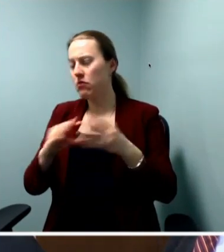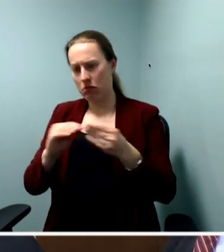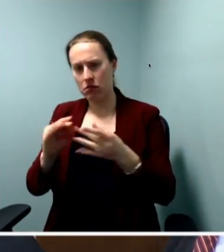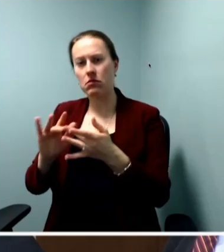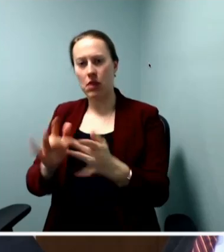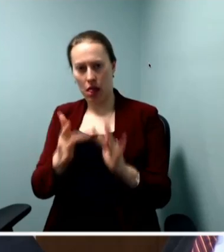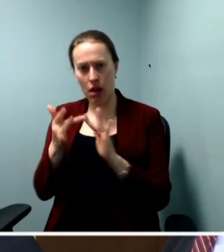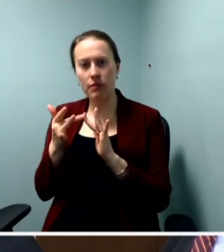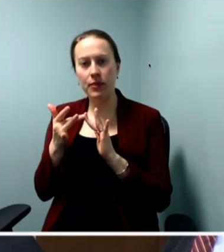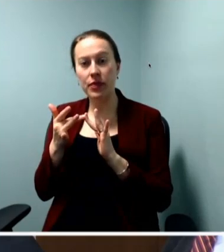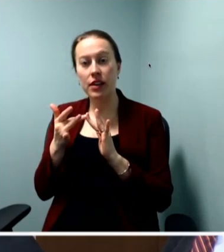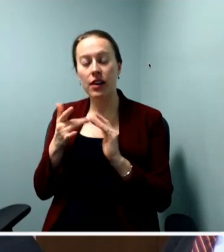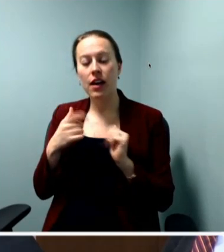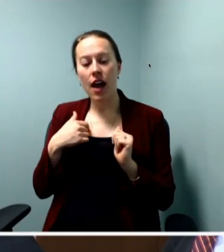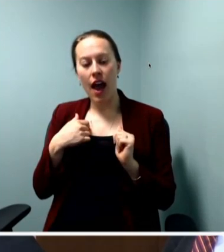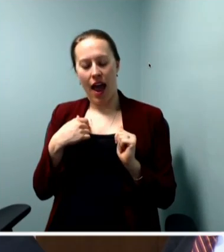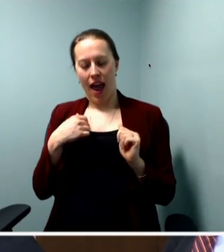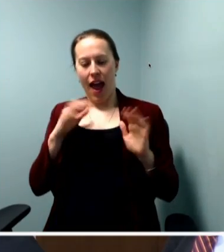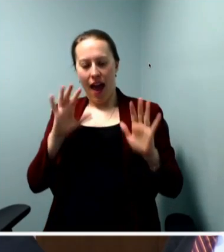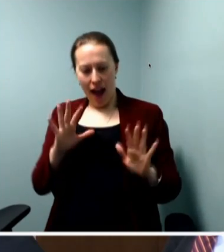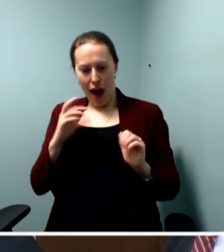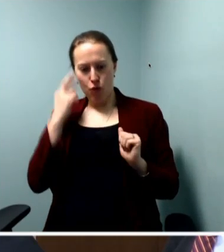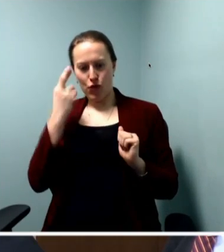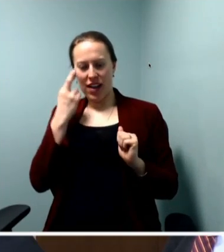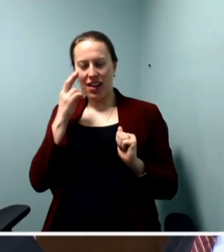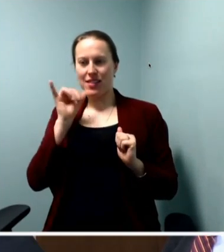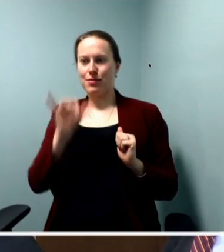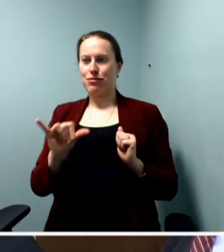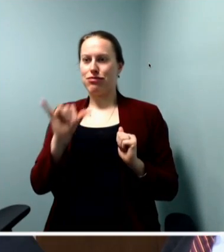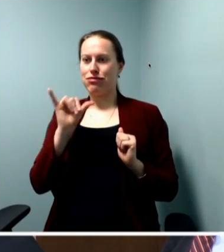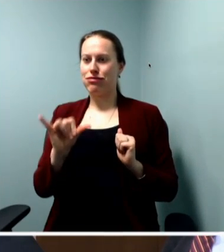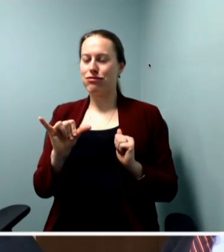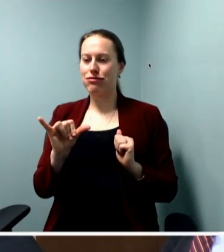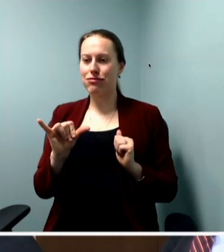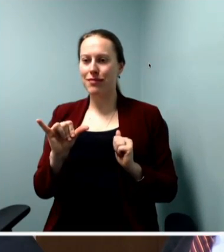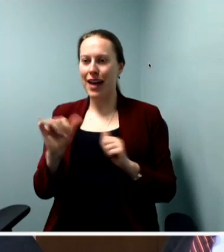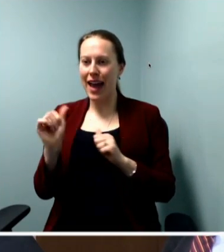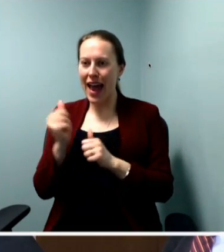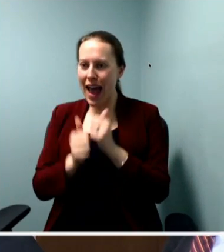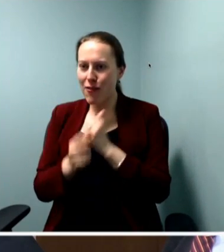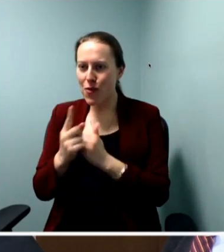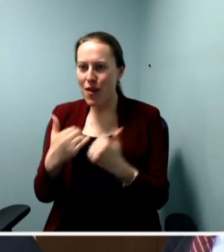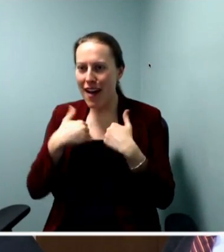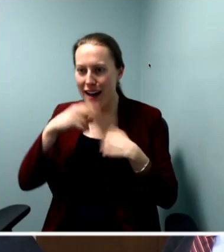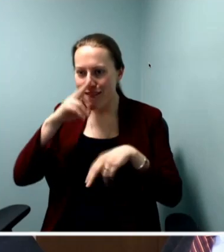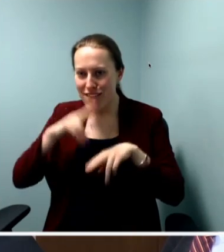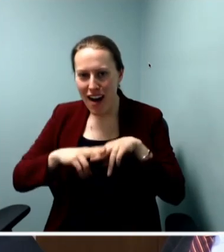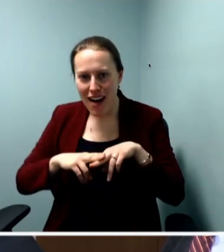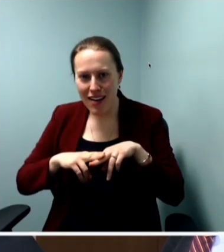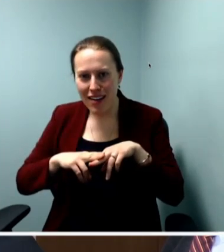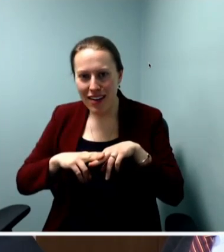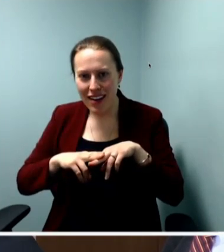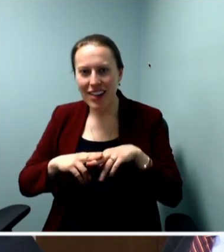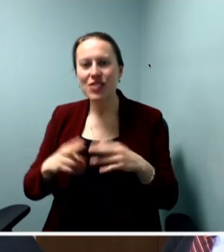everyone had so much fun, we now do all family matinees like that. That is no longer for specialized audiences.